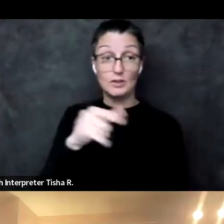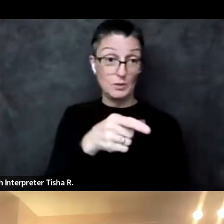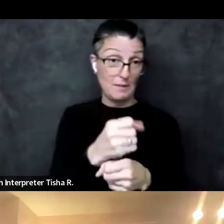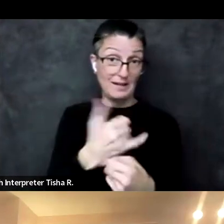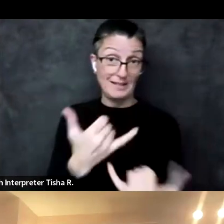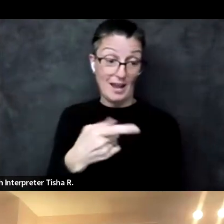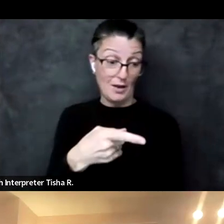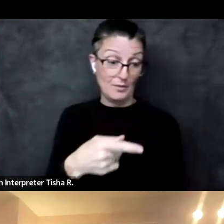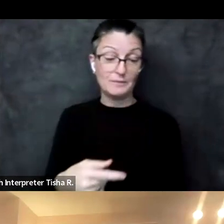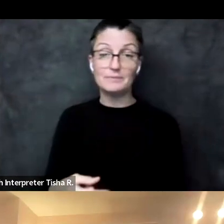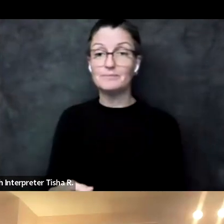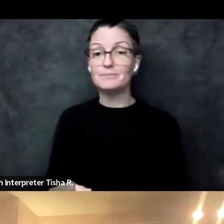Mmm, I guess